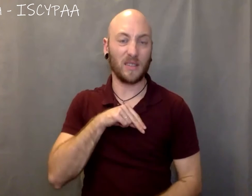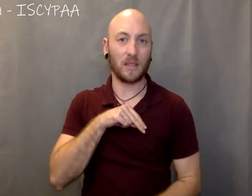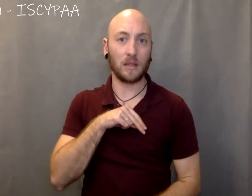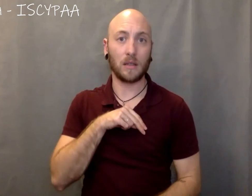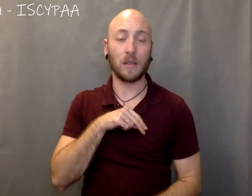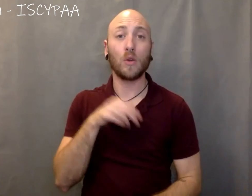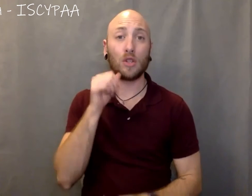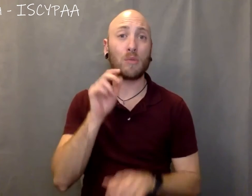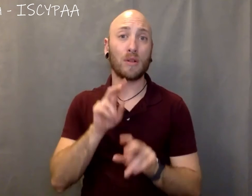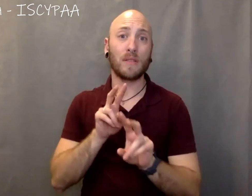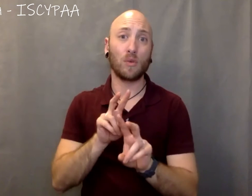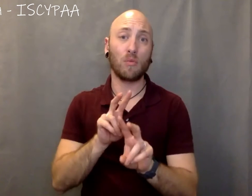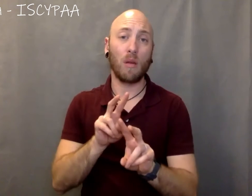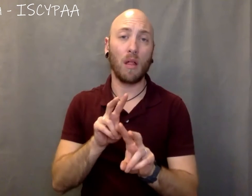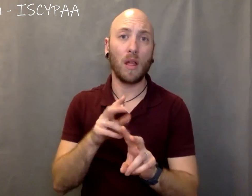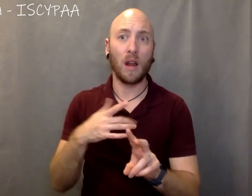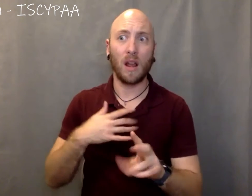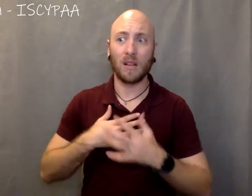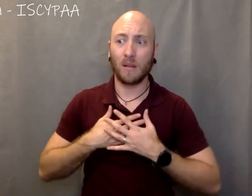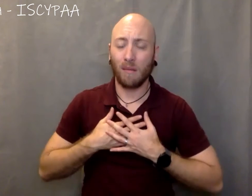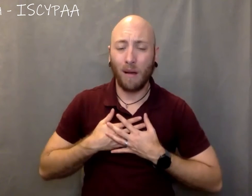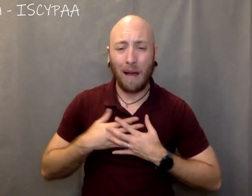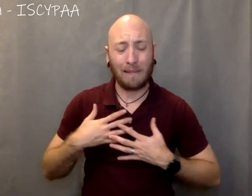and I'm feeling some type of way about it, you know like, I'm so grateful for